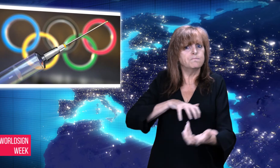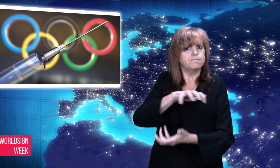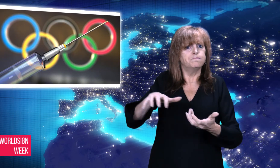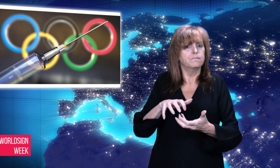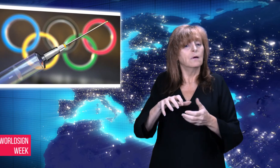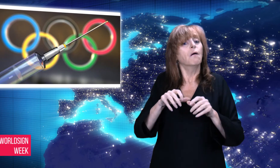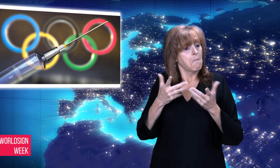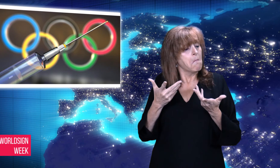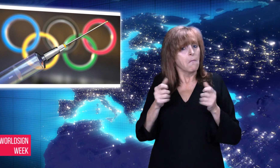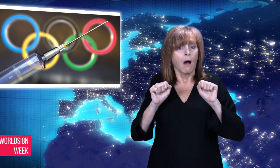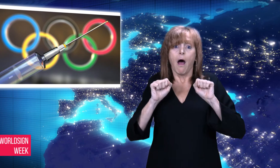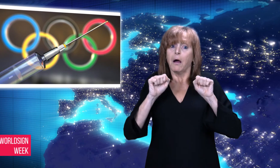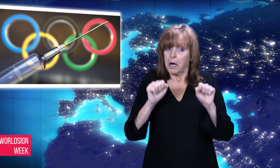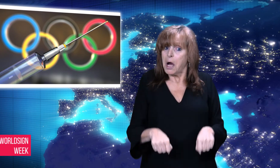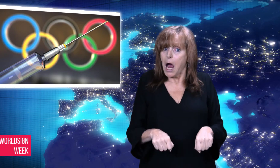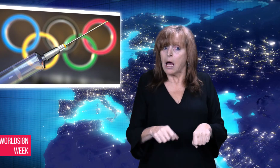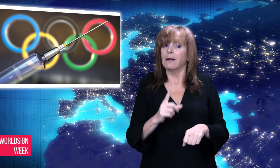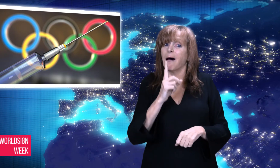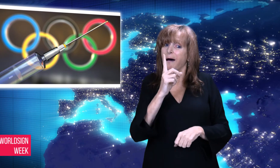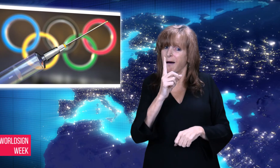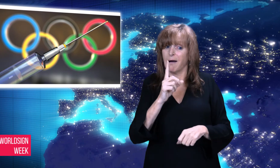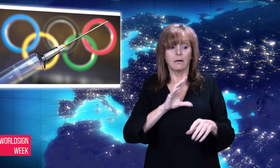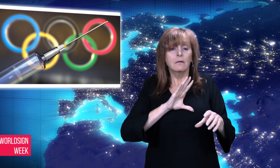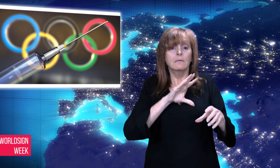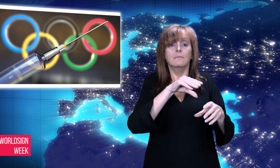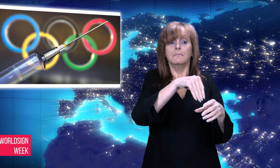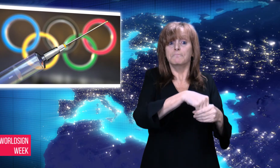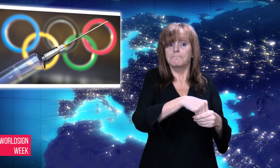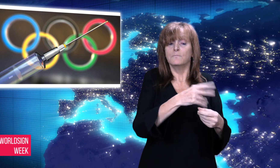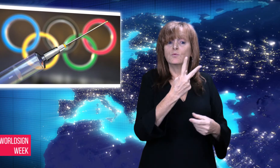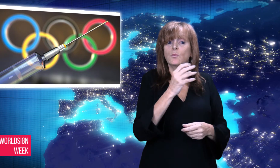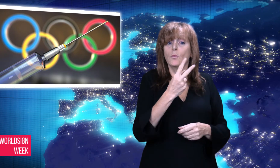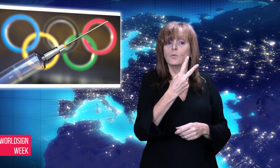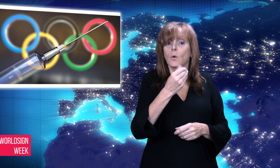were not involved in the doping scandal can,